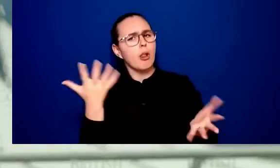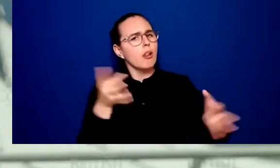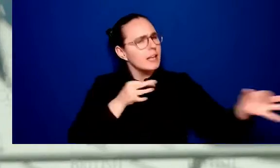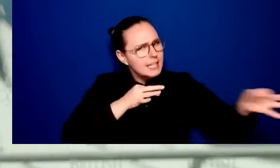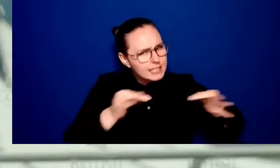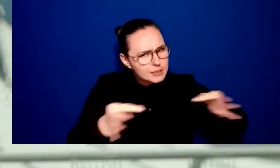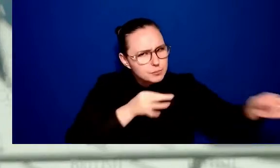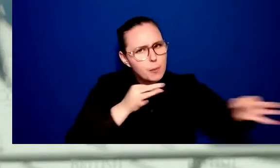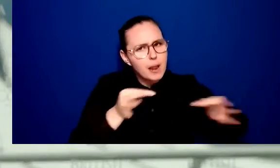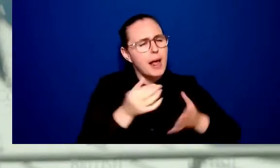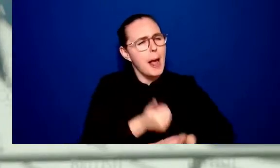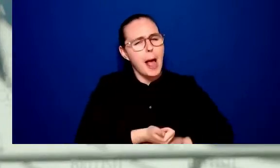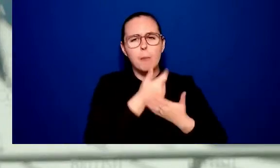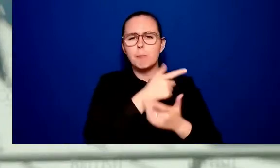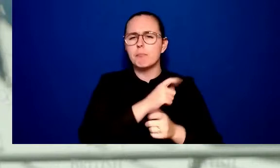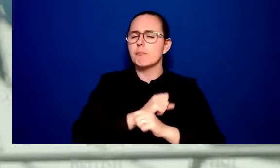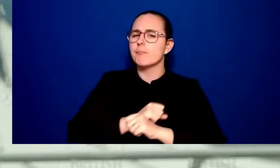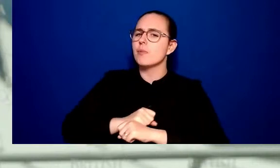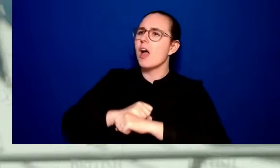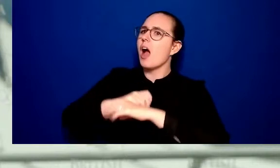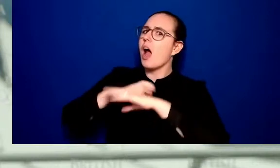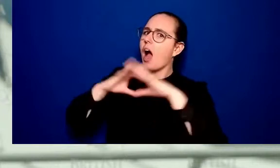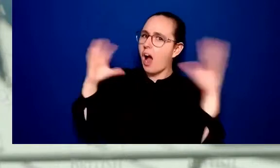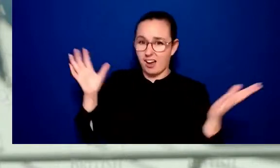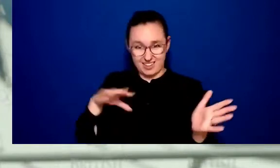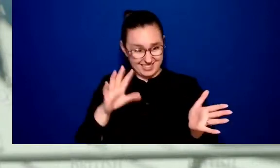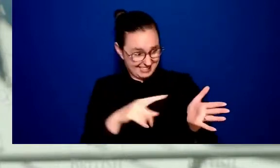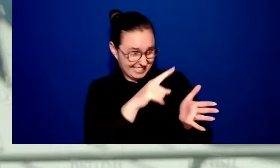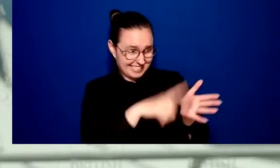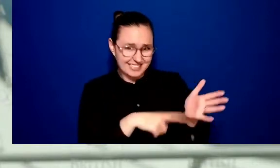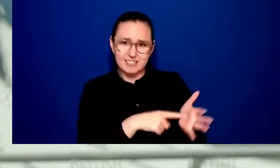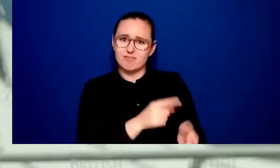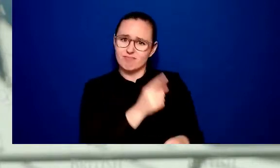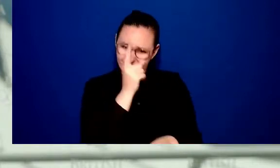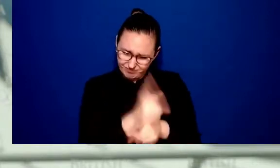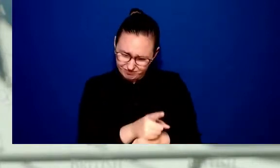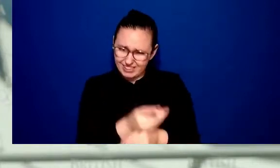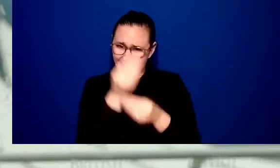credible information there is to support their decision making and to make sure that